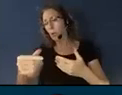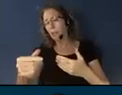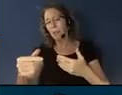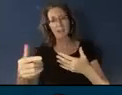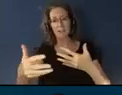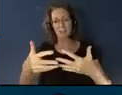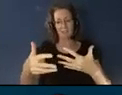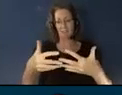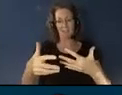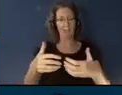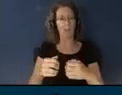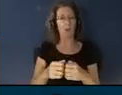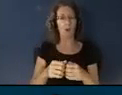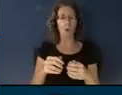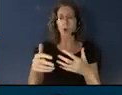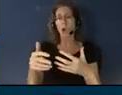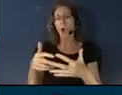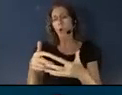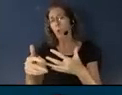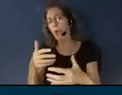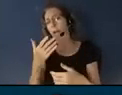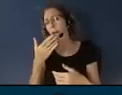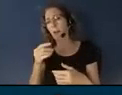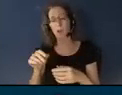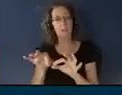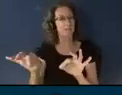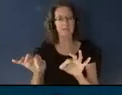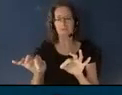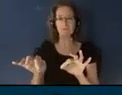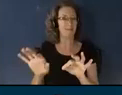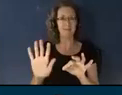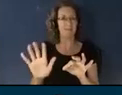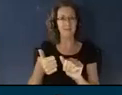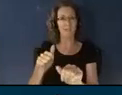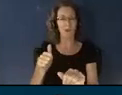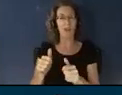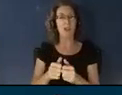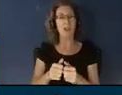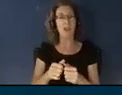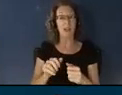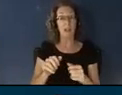super light gray text on a white background, just because you can see it on your computer you don't